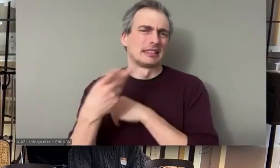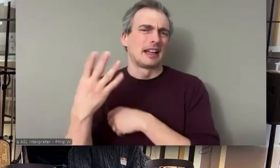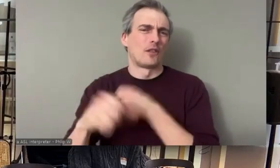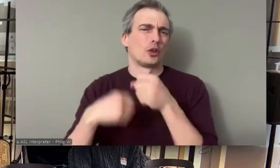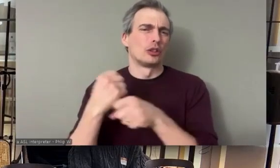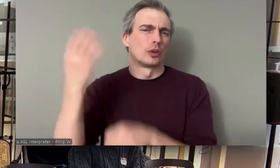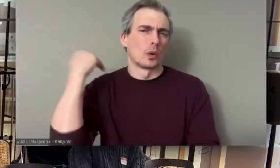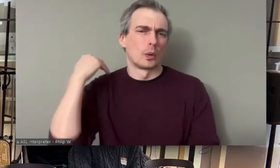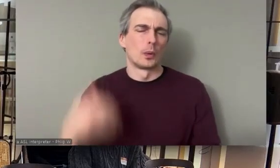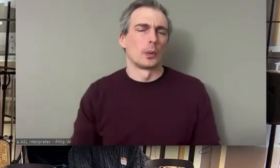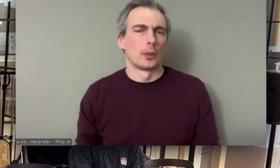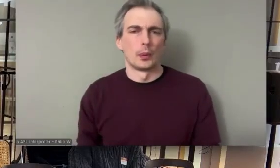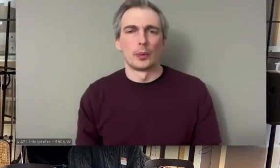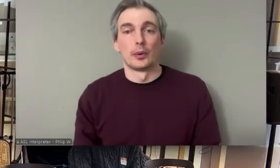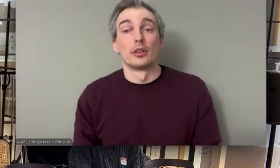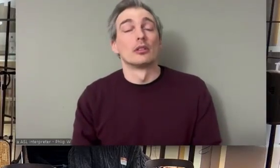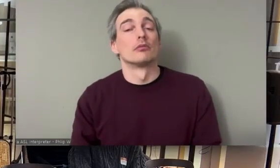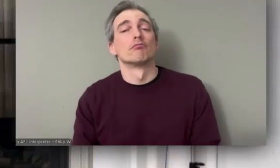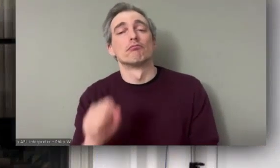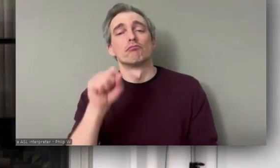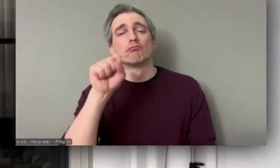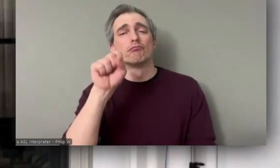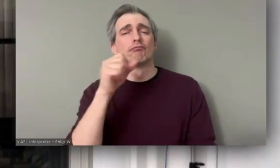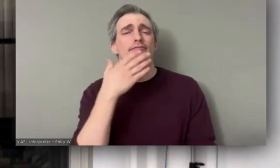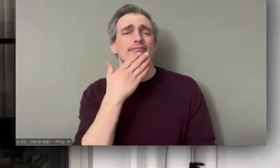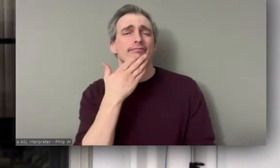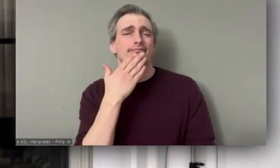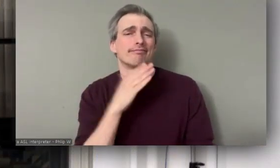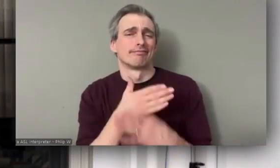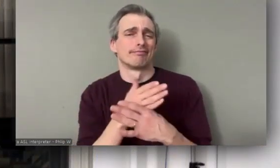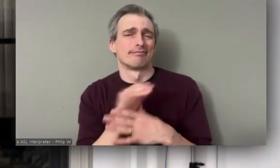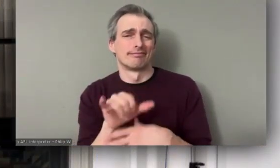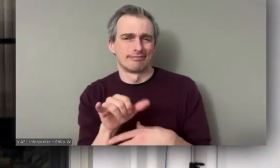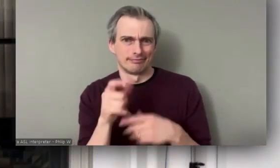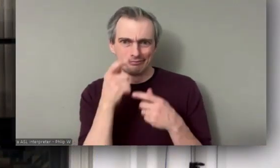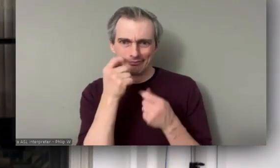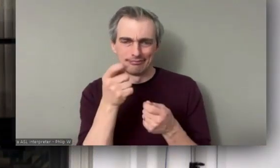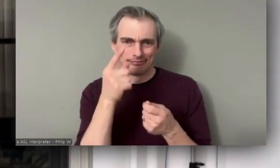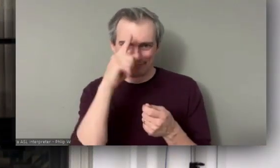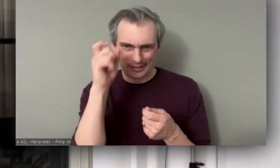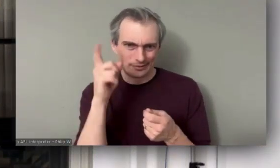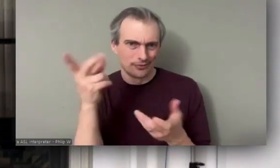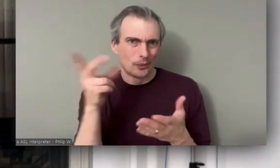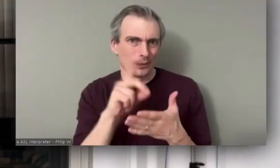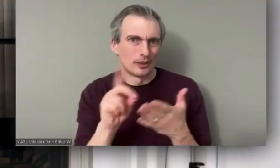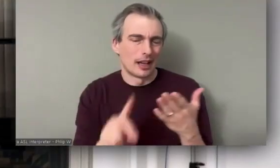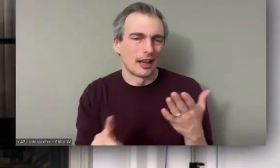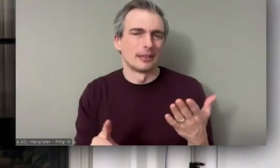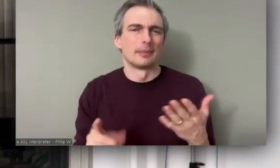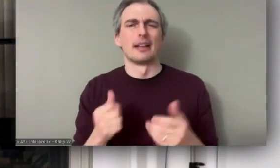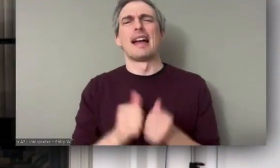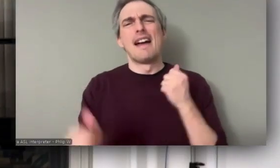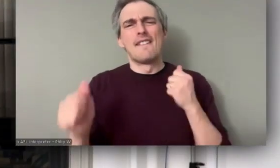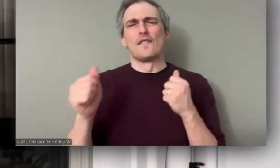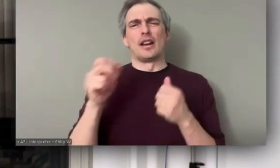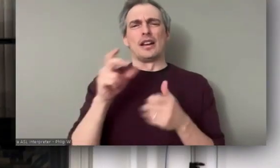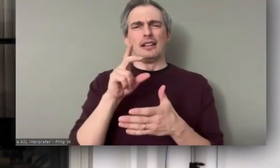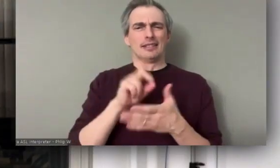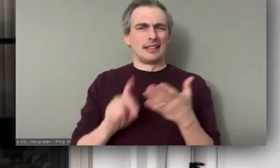Yeah. Thanks for sharing that. I mean, it's interesting. Because it's like... These designs... Every design is like the opportunity to sort of make the pattern.